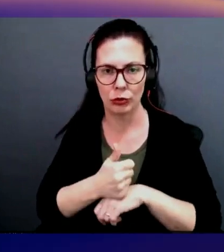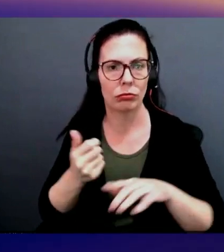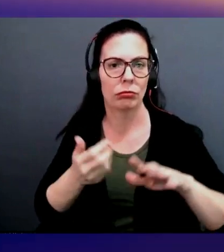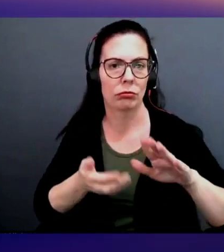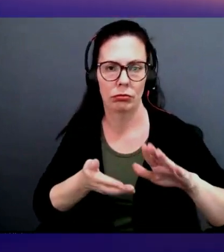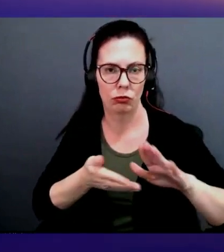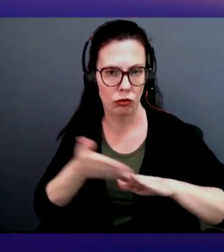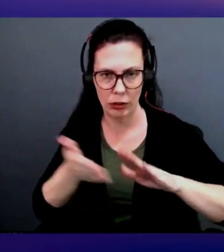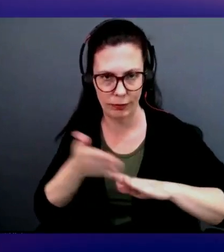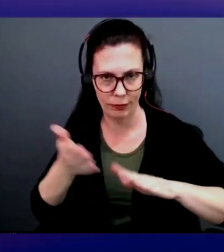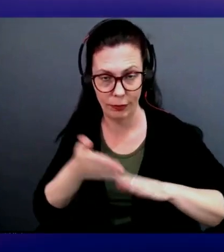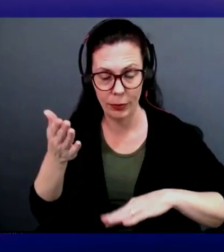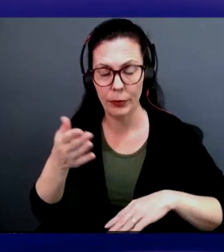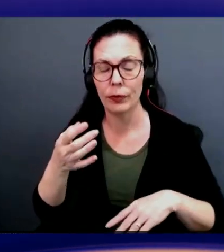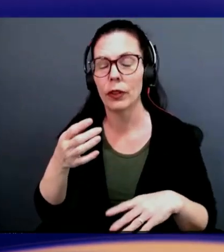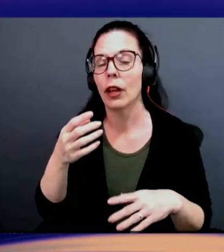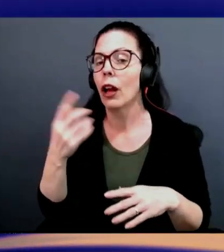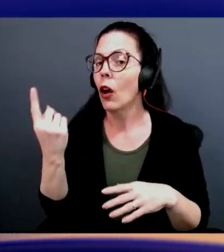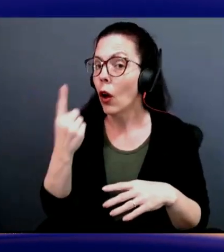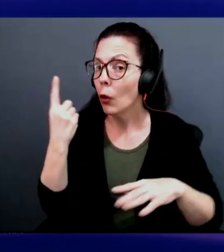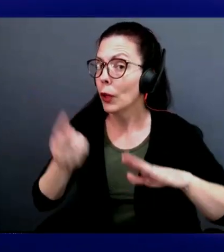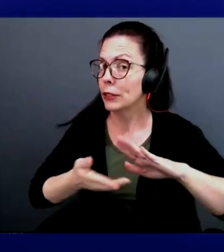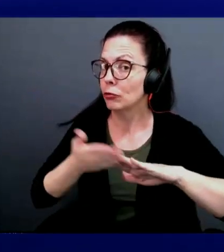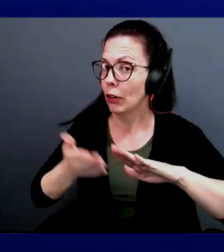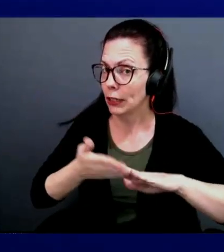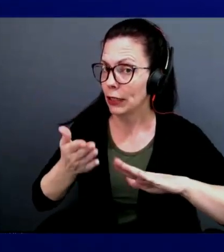And because it's always running, you share the cost